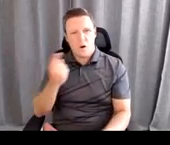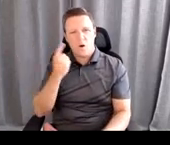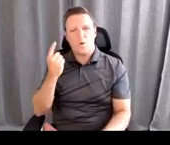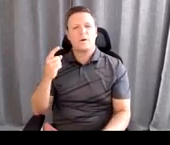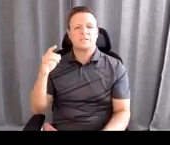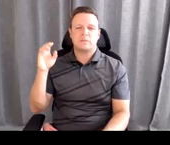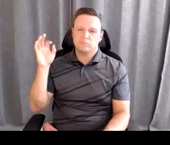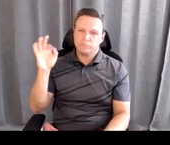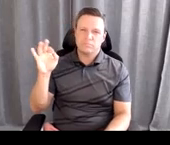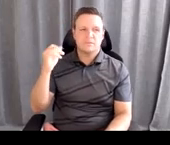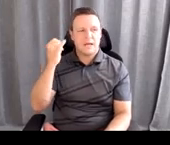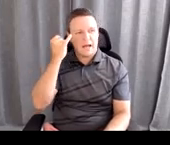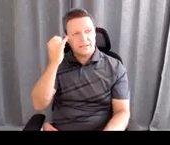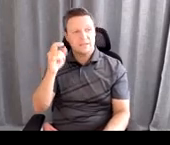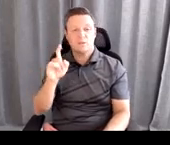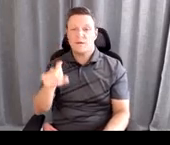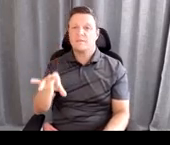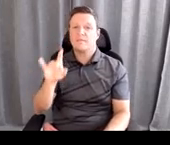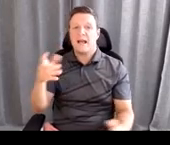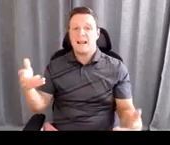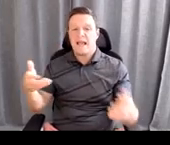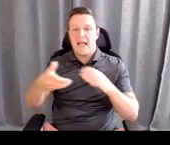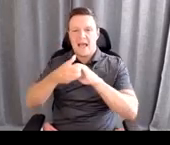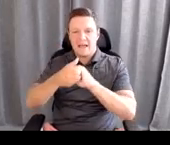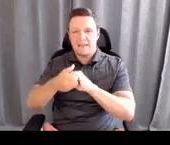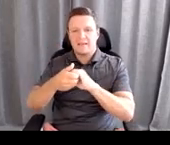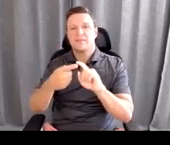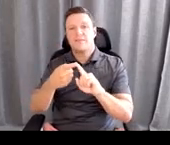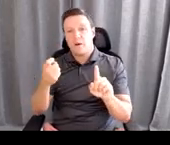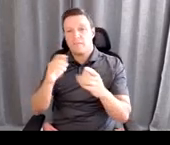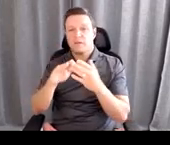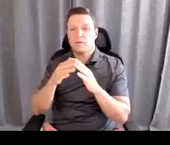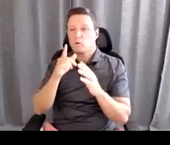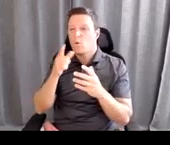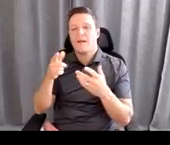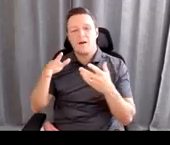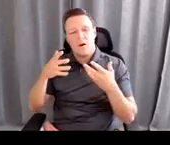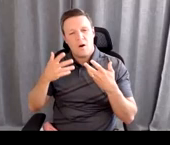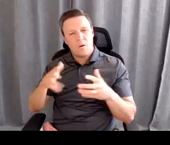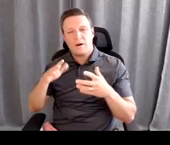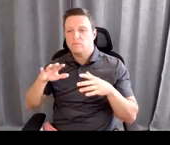that you've got to find the allies in the communities who are already doing the work. We're not going in there on a white horse and saving the world.